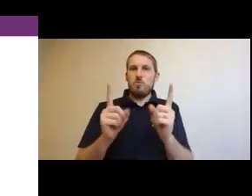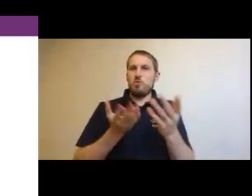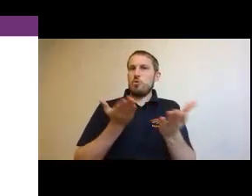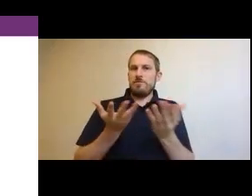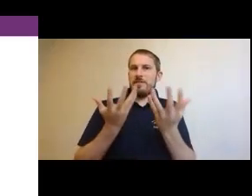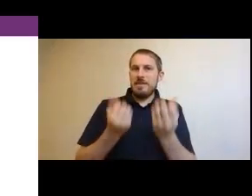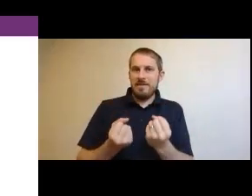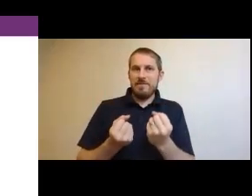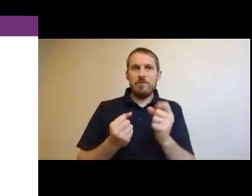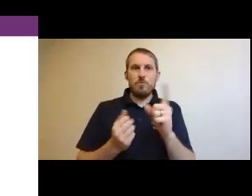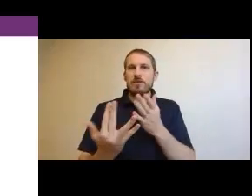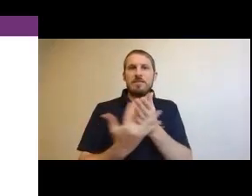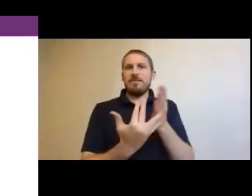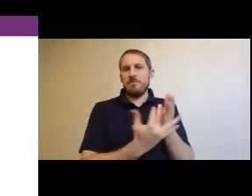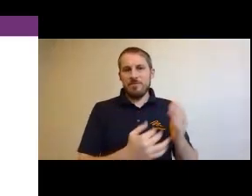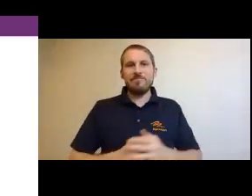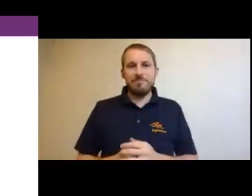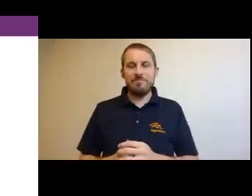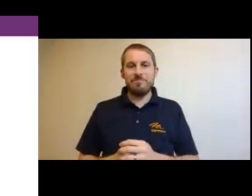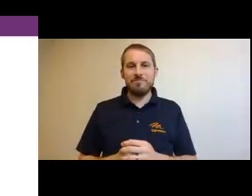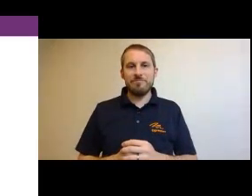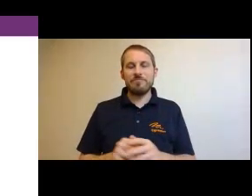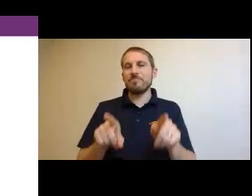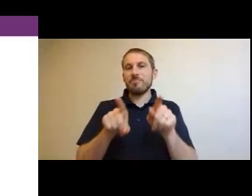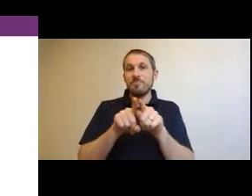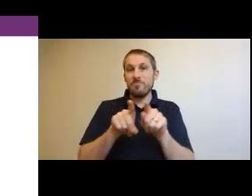in the local area, and how to help someone find the right